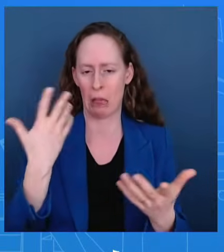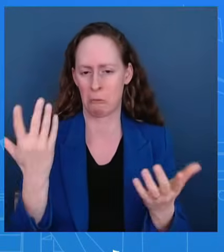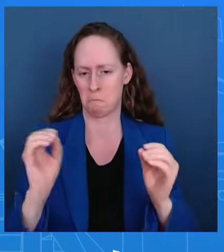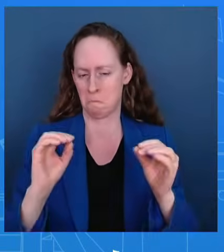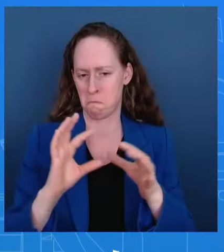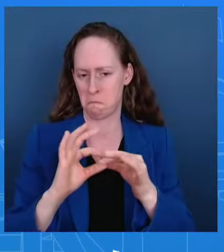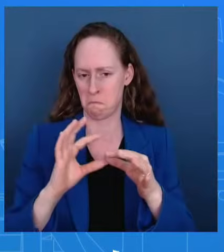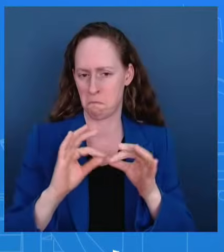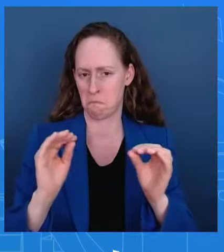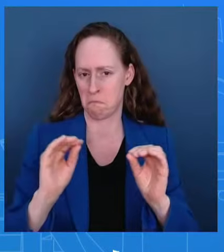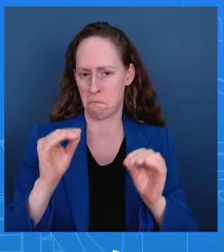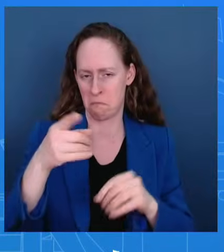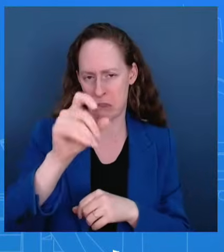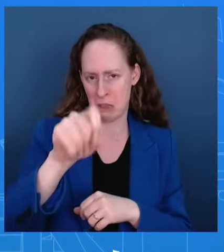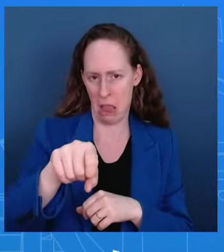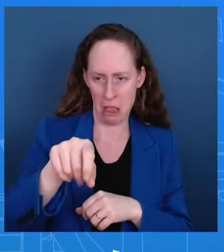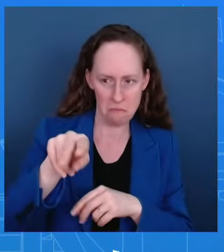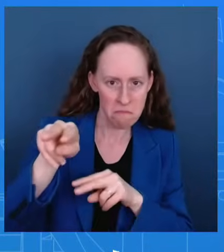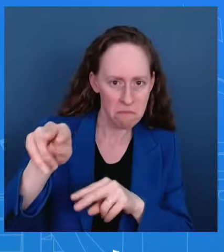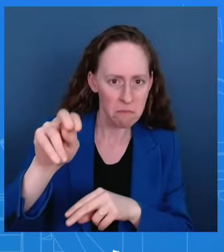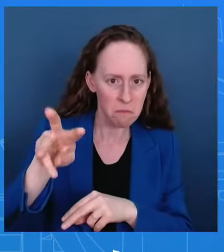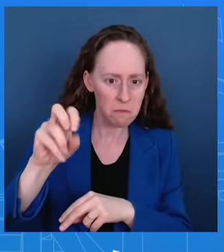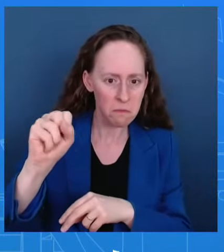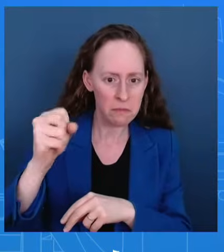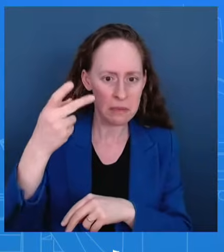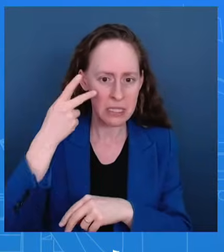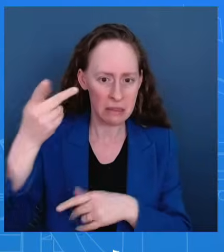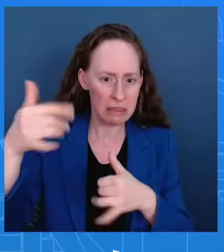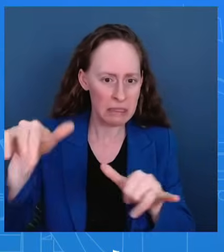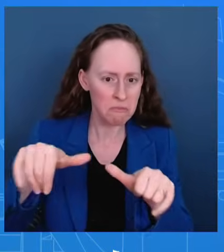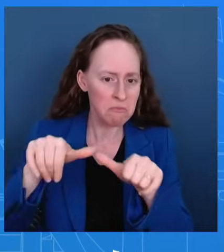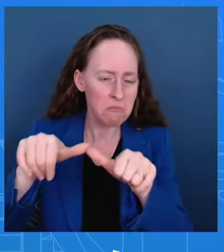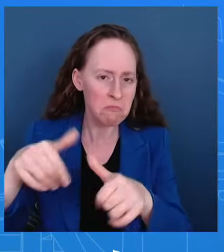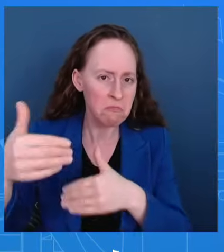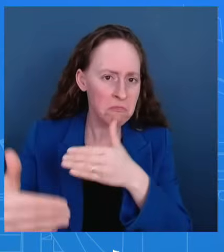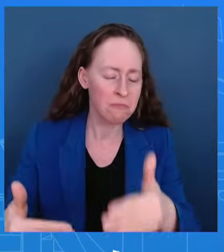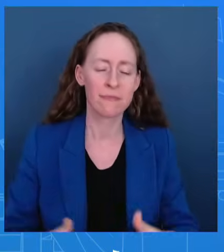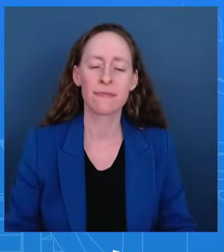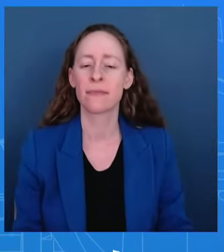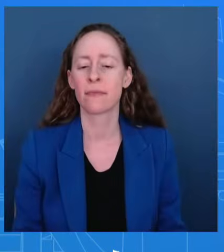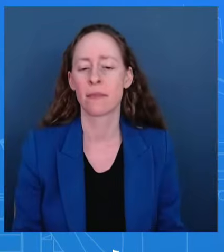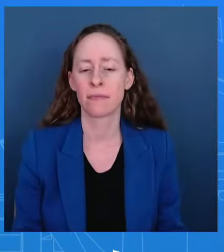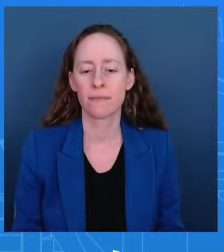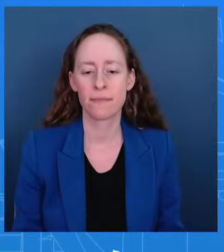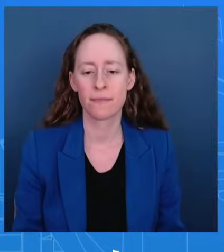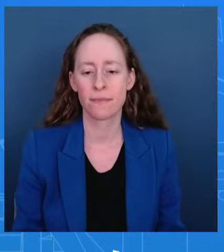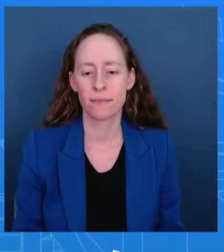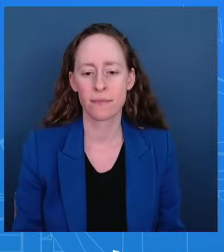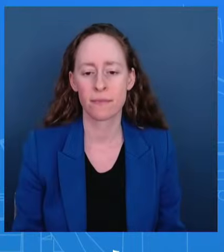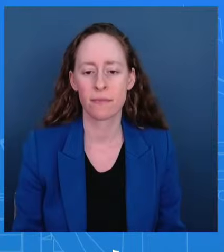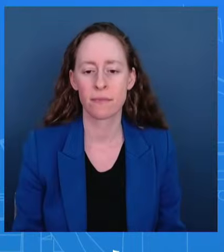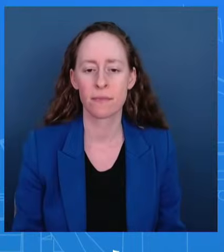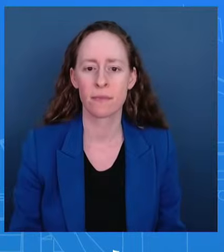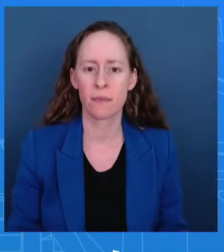and elsewhere in Gaza. The Press: So, you're saying they already have inventories of the 2,000- -- Mr. Kirby: I'm just saying they have -- The Press: -- pound bombs? Mr. Kirby: existing inventories of capabilities,